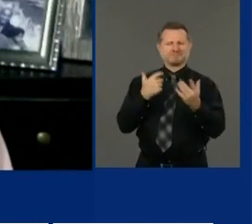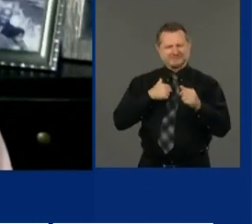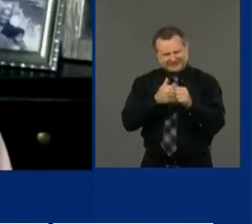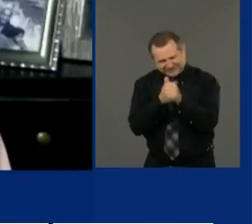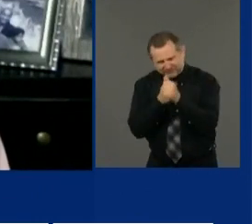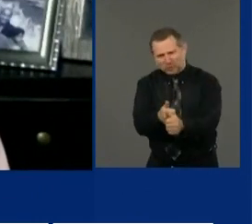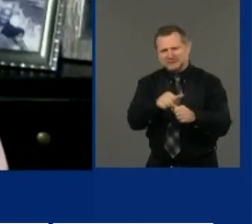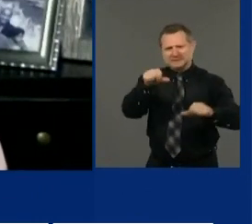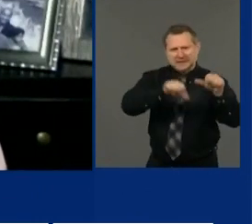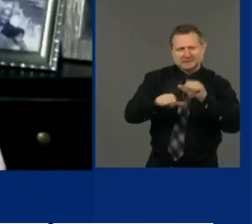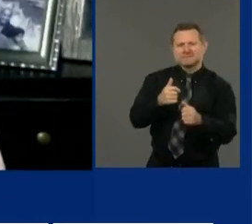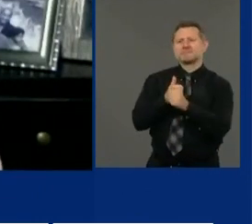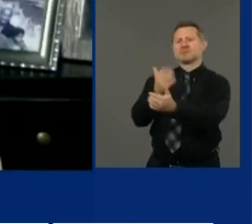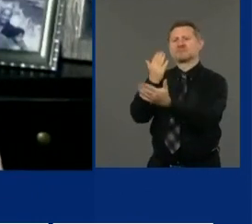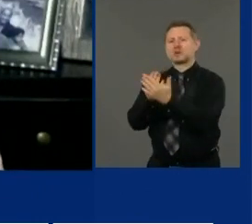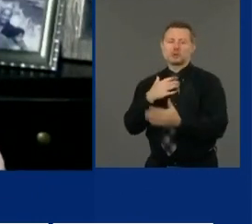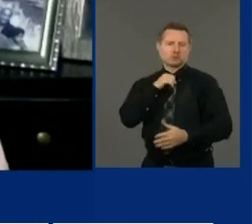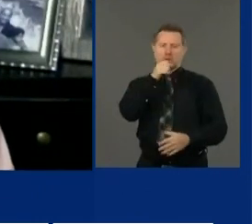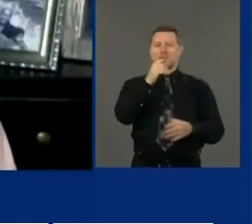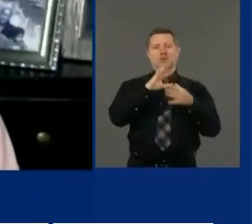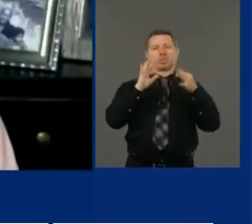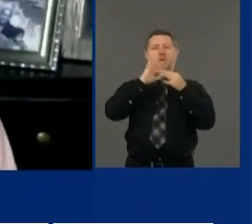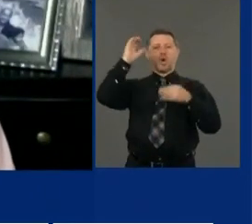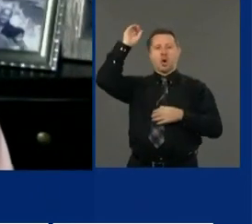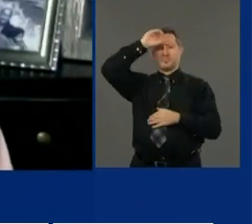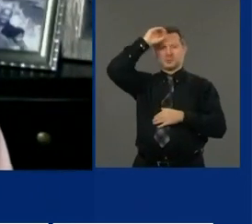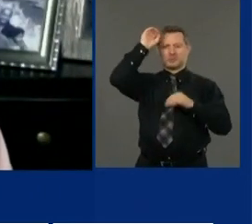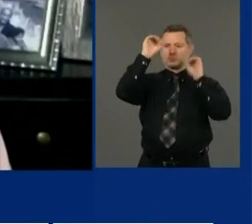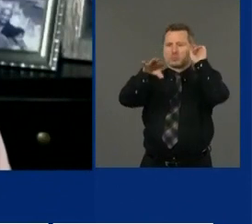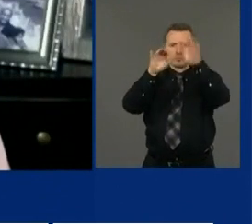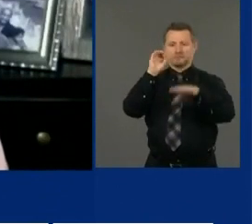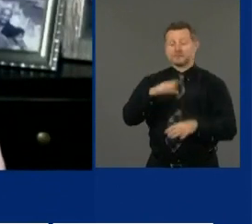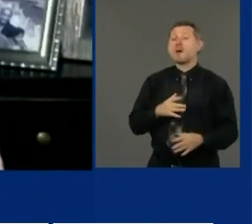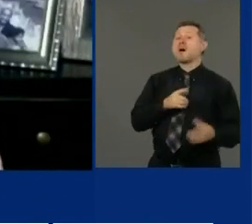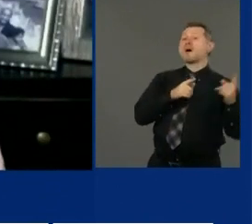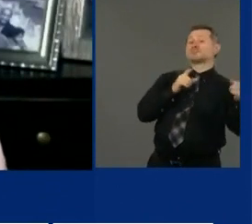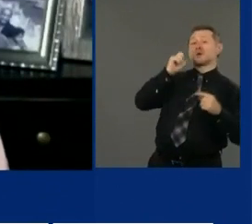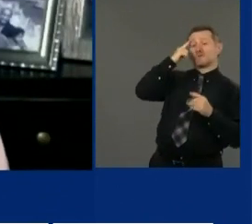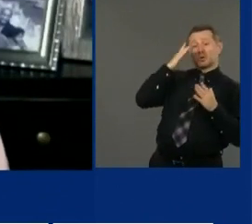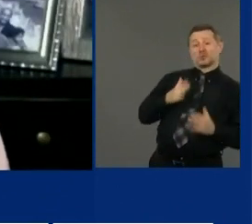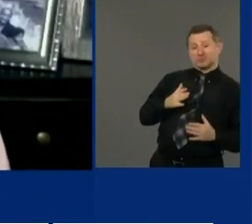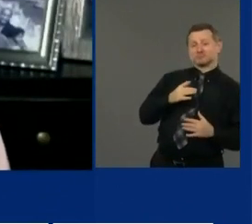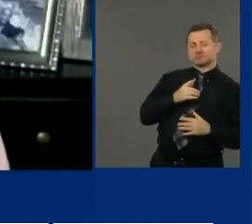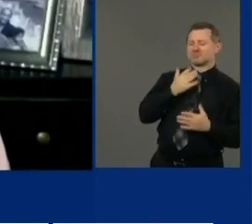RESPONSIBILITY FOR OURSELVES AND TAKING ACTION TO LOOK AT DATA AND SCIENCE AND NOT JUST